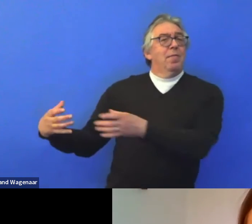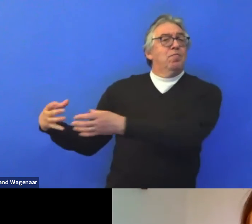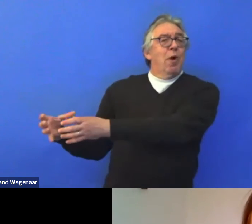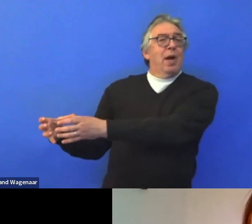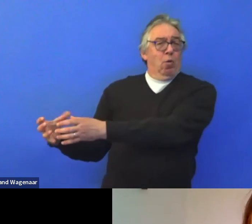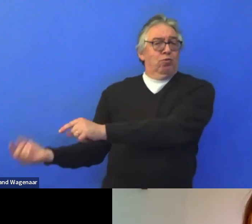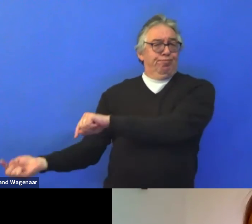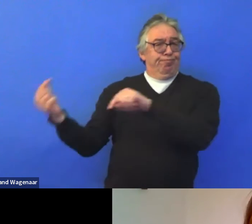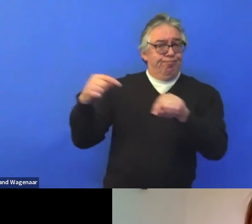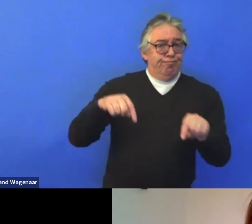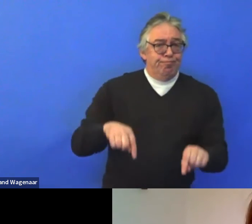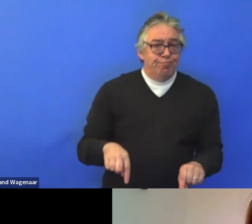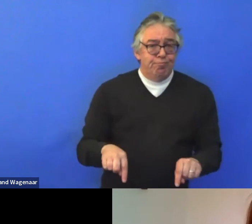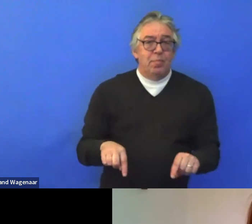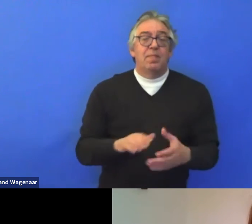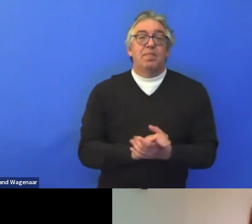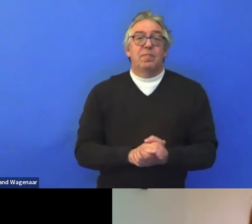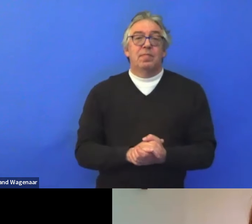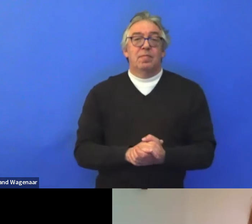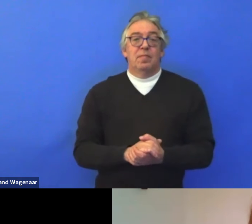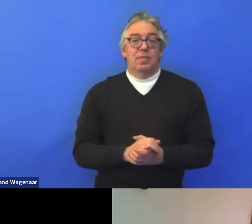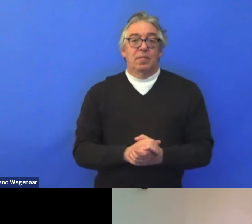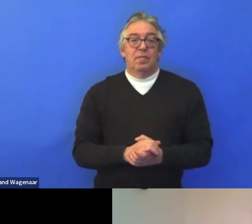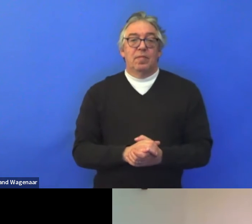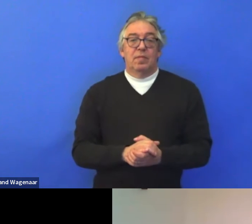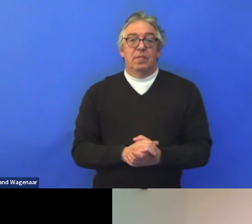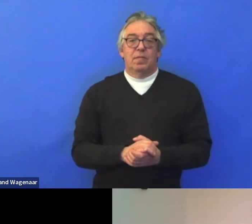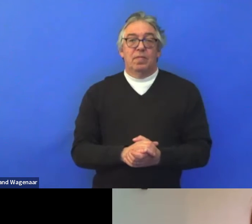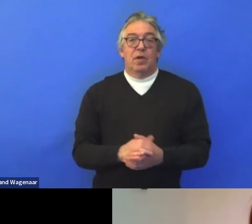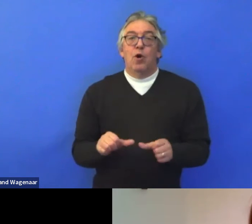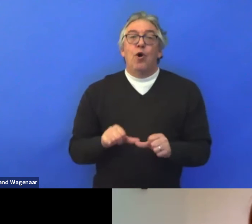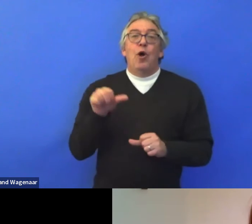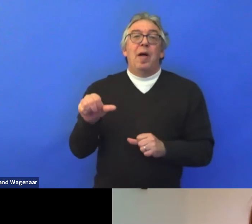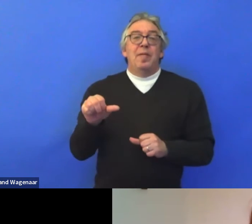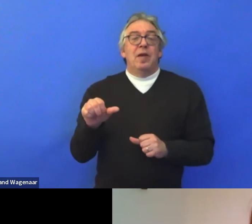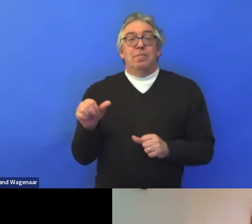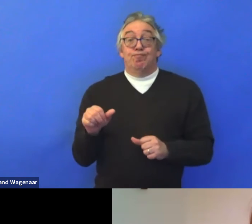And we'll ask each of the rooms to give three feedback